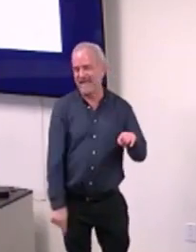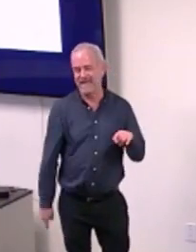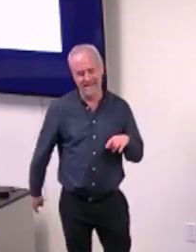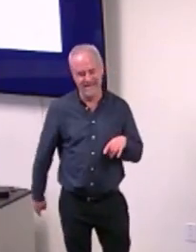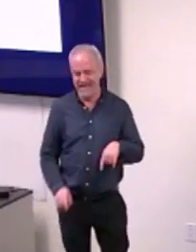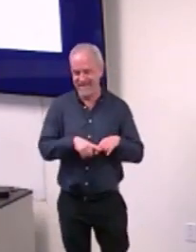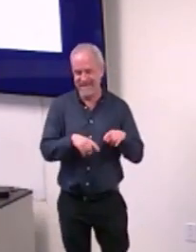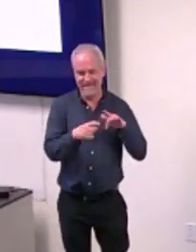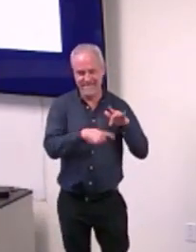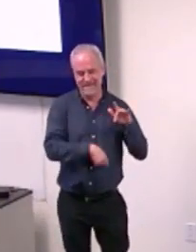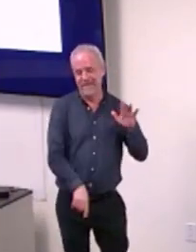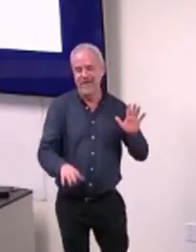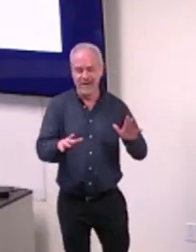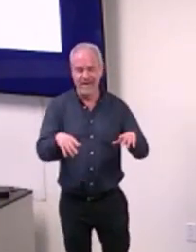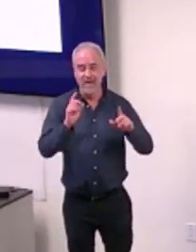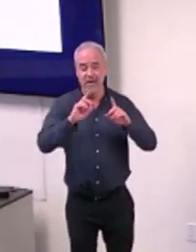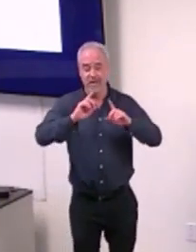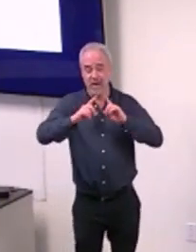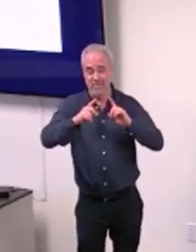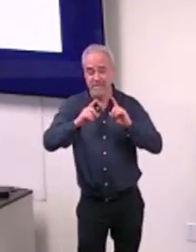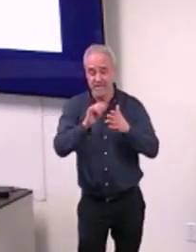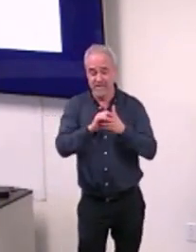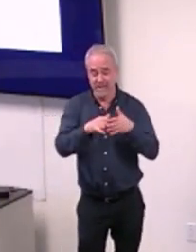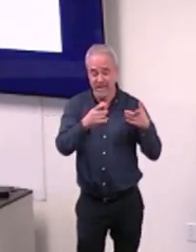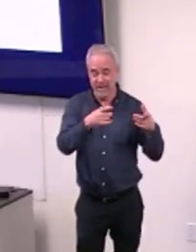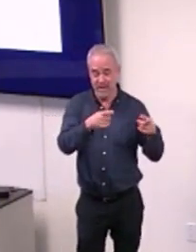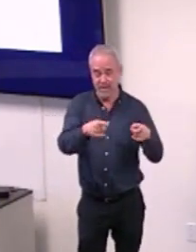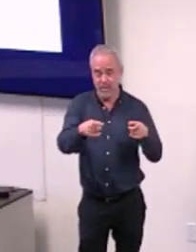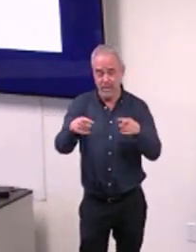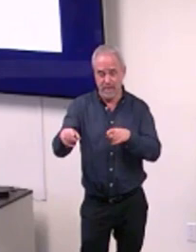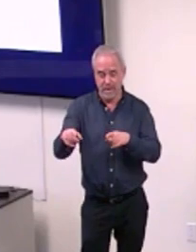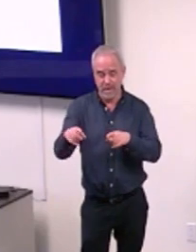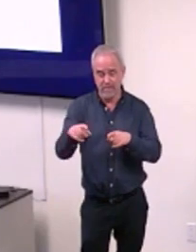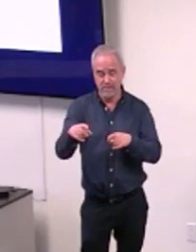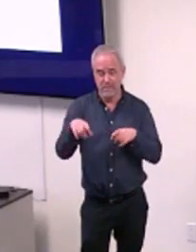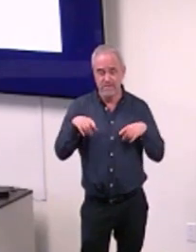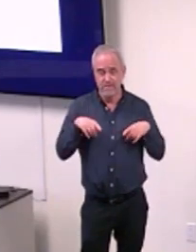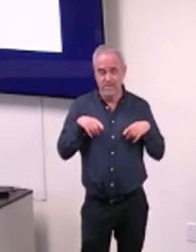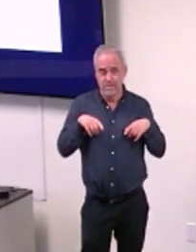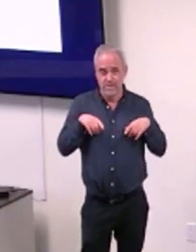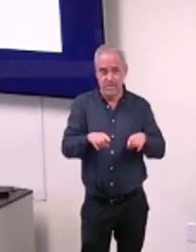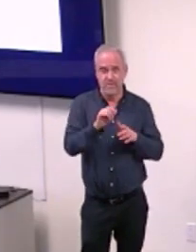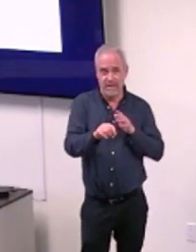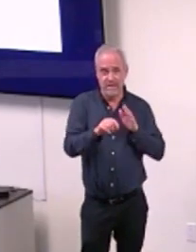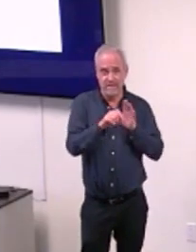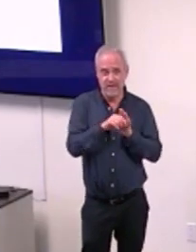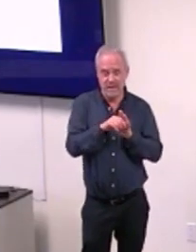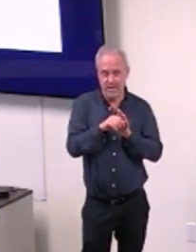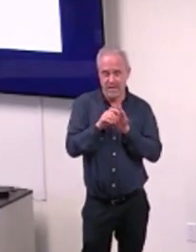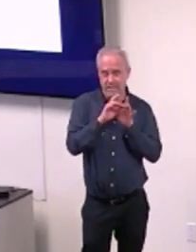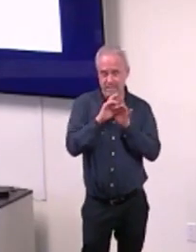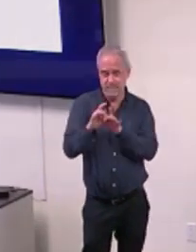that was going on around literacy. And I use literacy as the example here because it's just so easy.